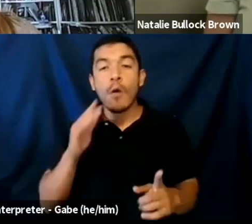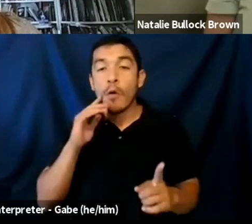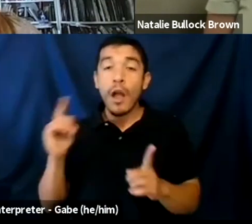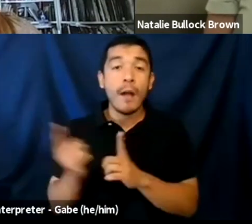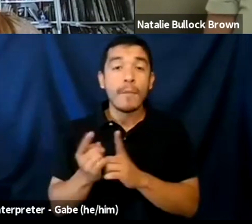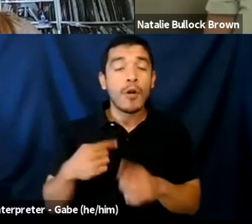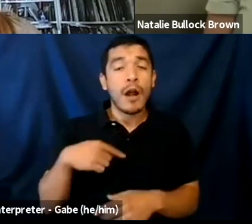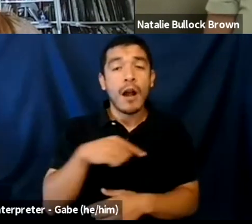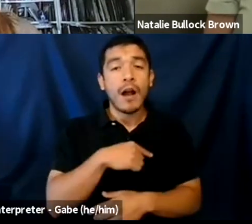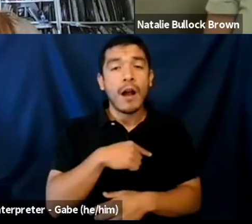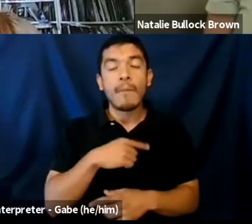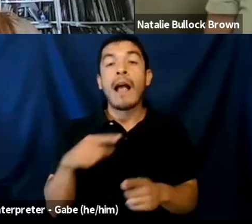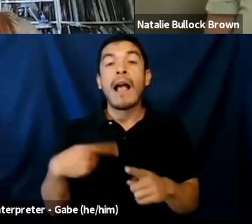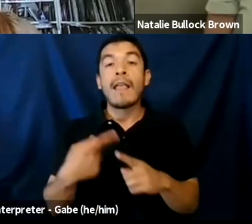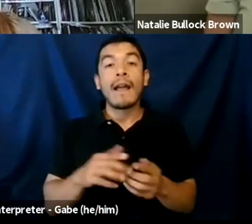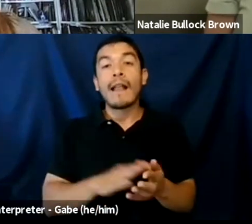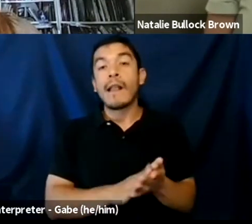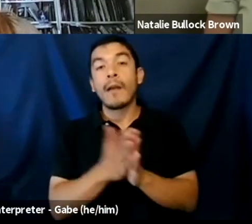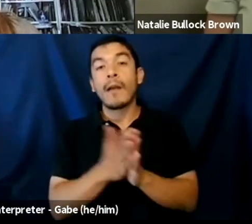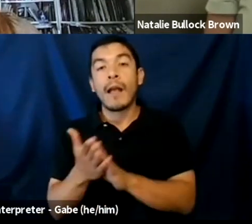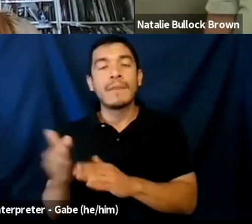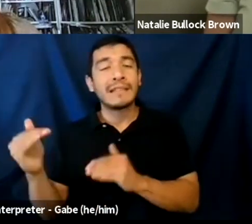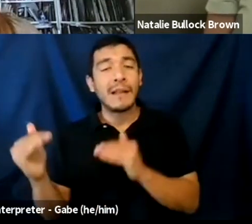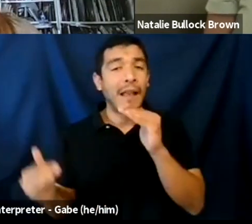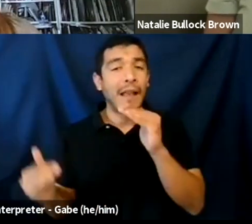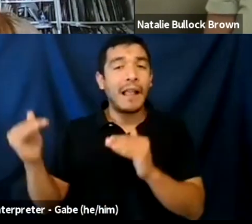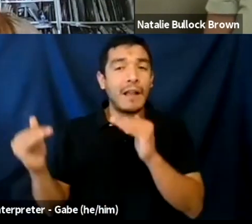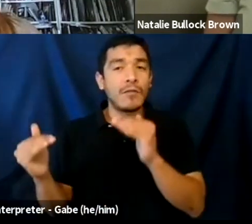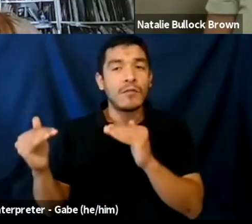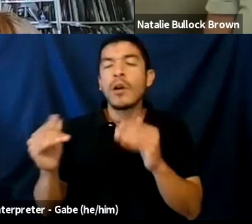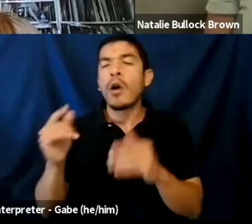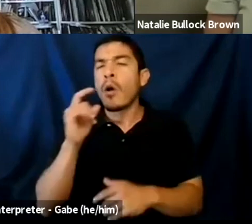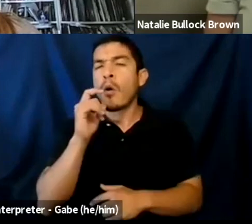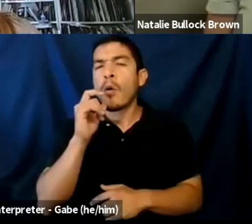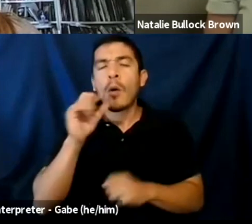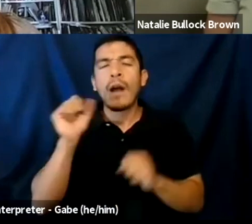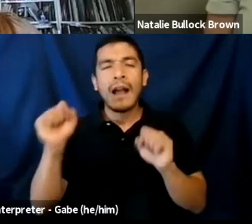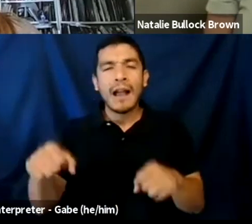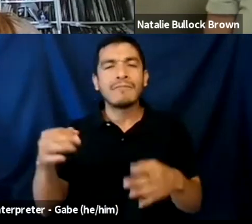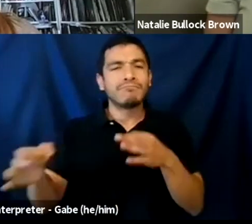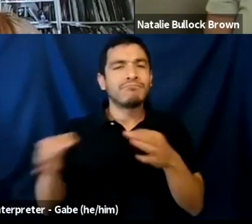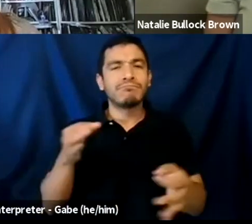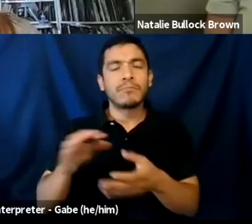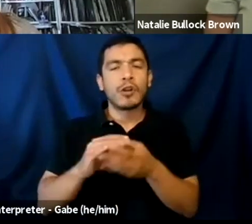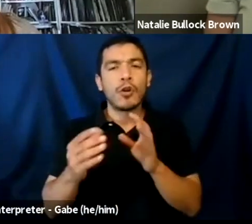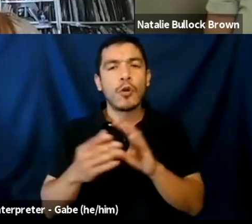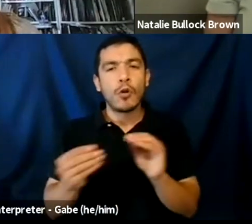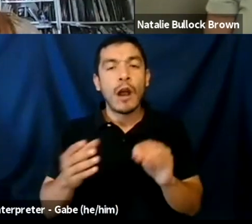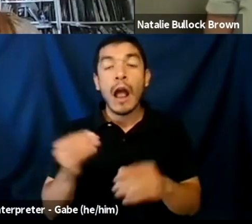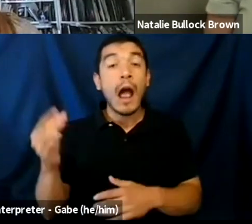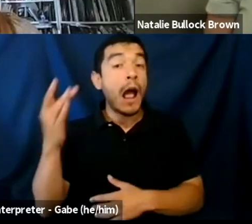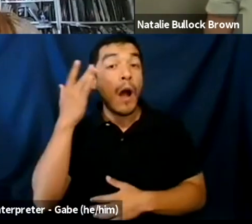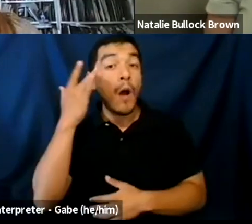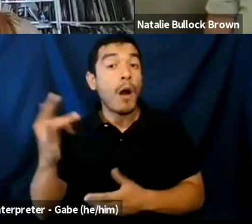And so, then it becomes this balance of who gets to share the story, why are the stories being told?